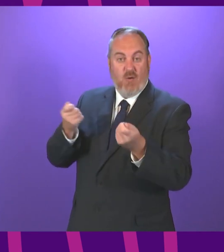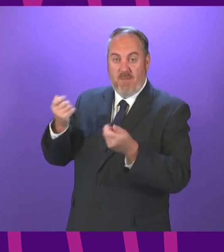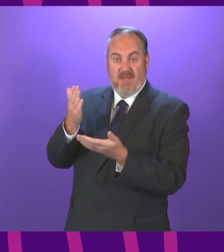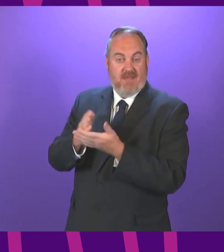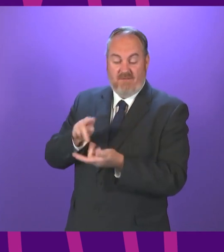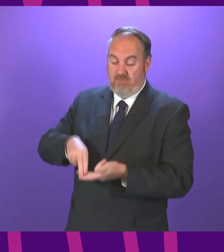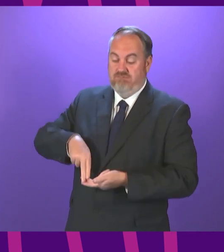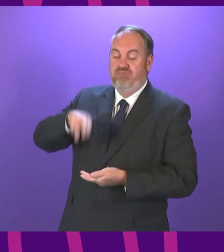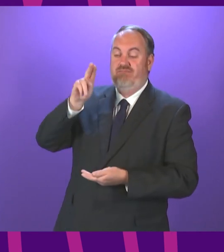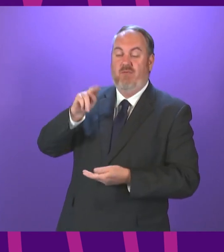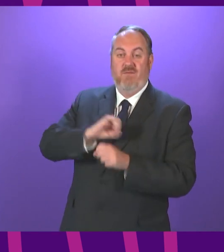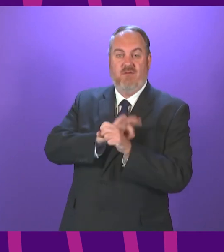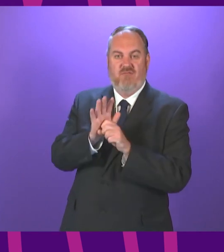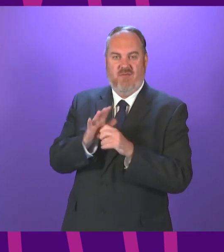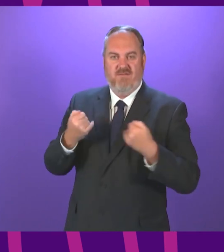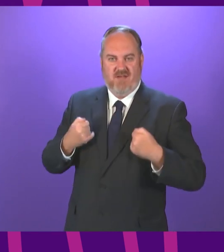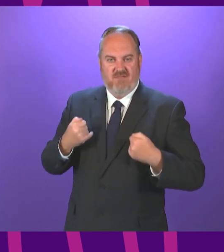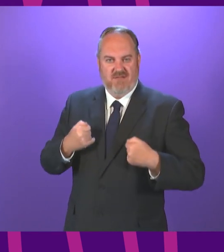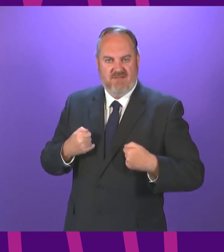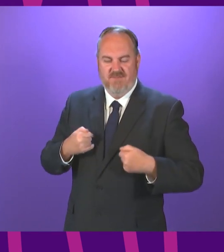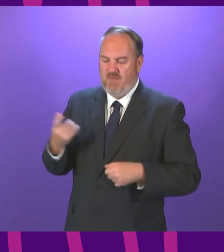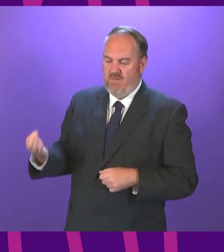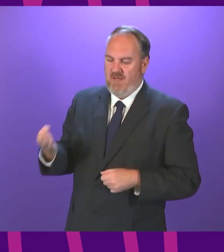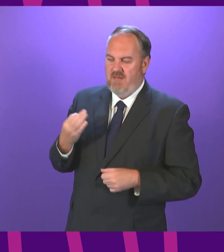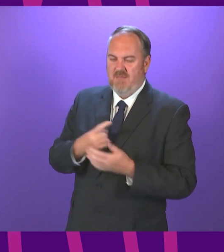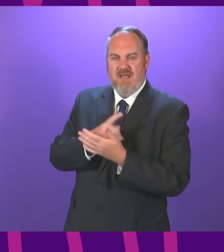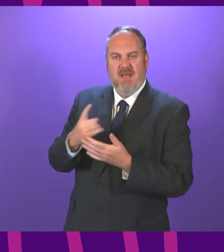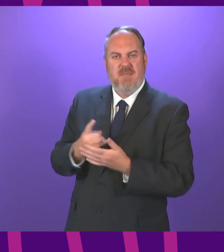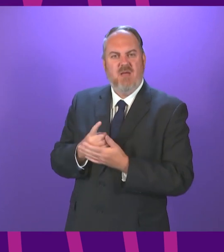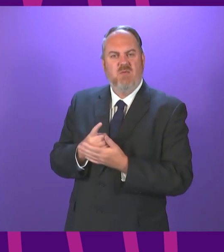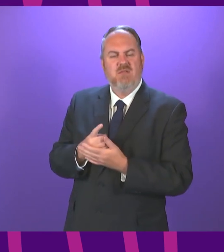I am grateful to Willie Rennie for raising the self-isolation of close contacts who work